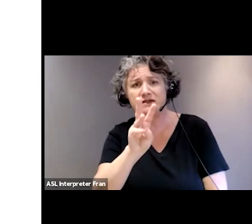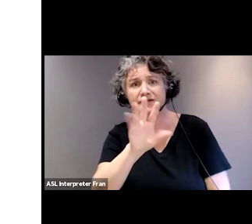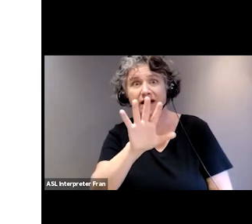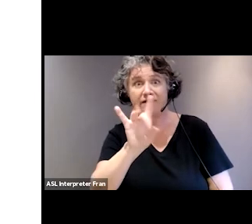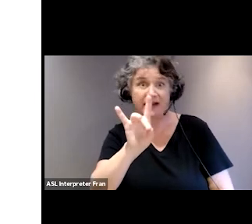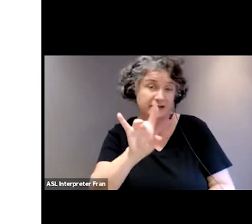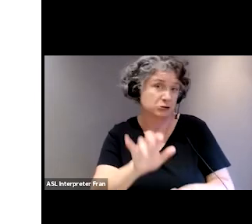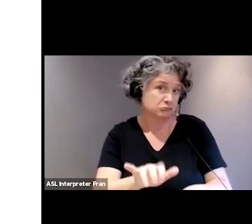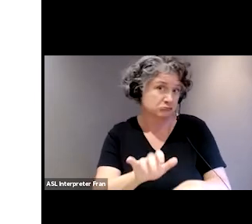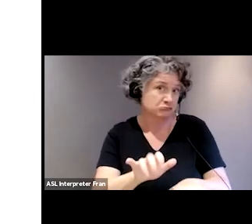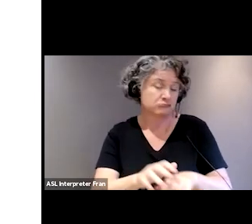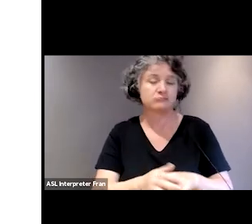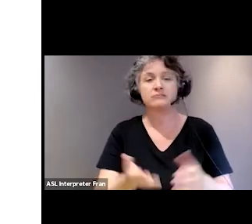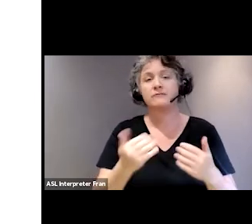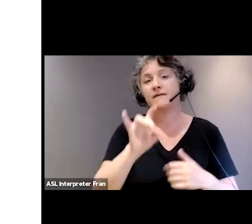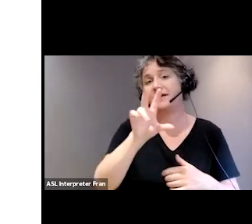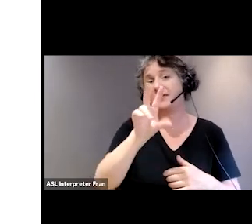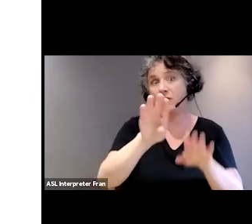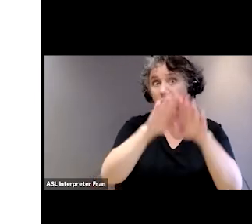caregivers.